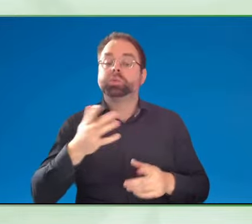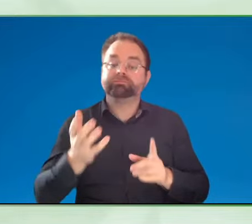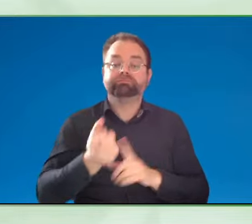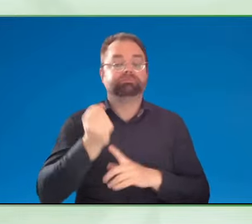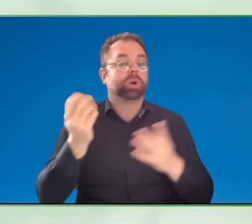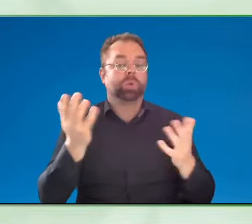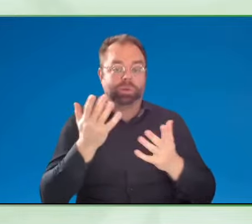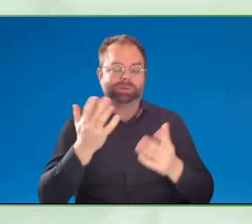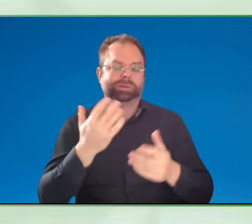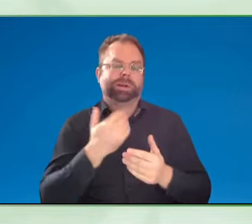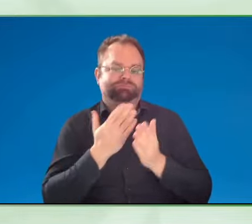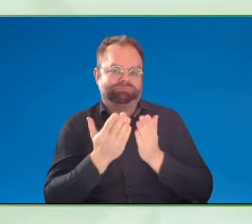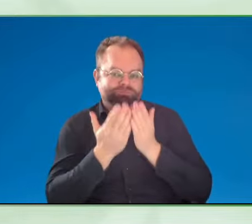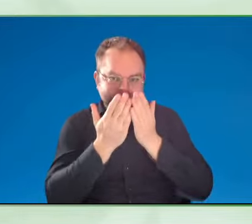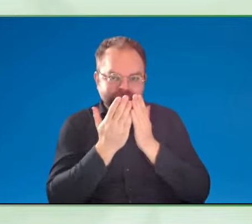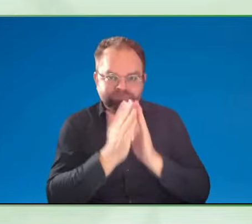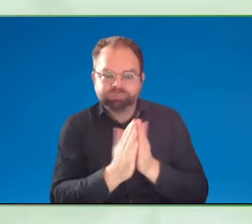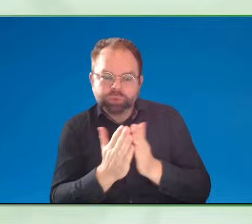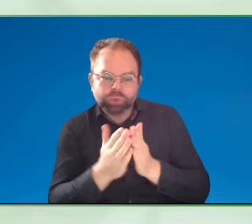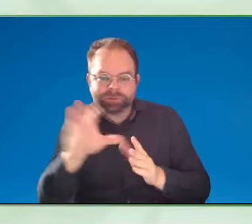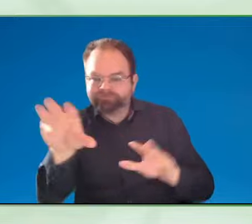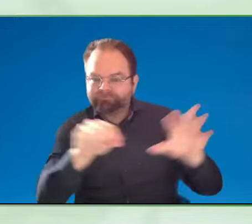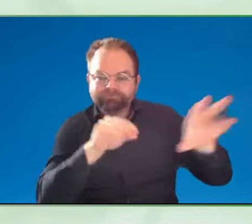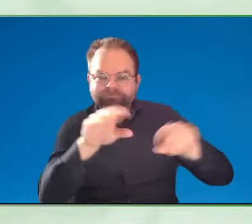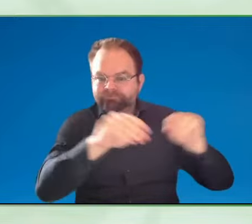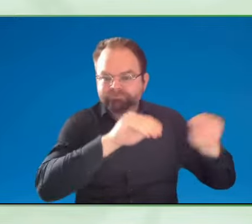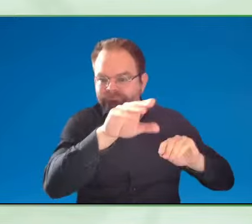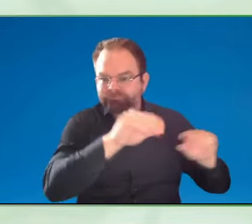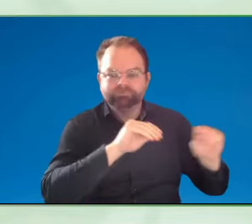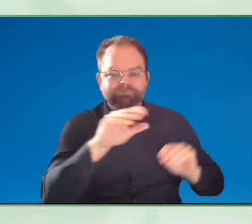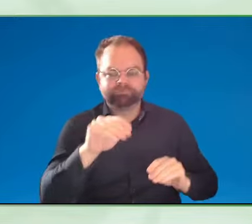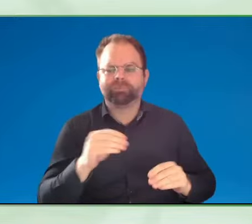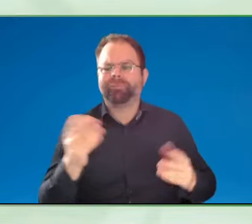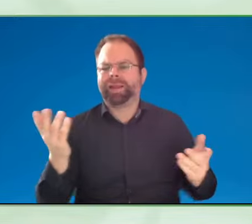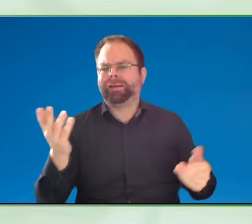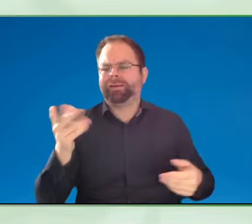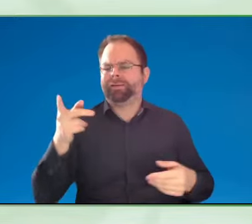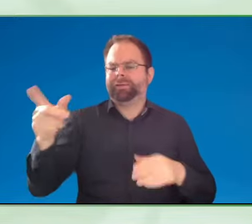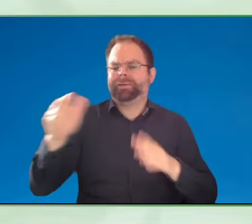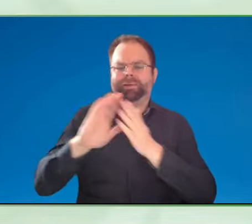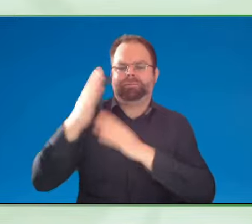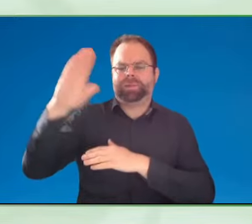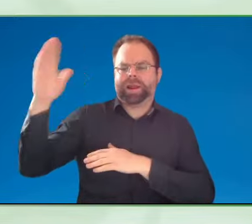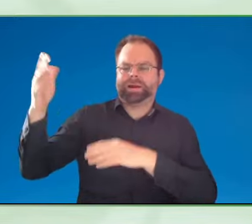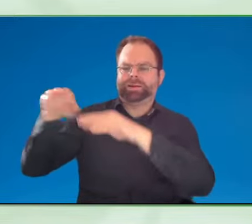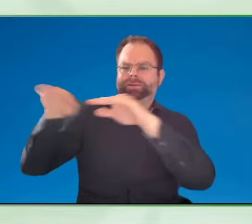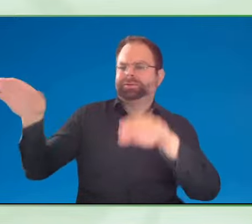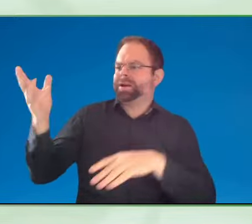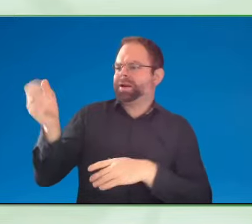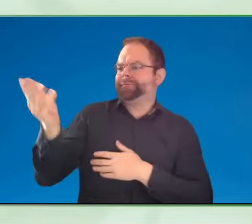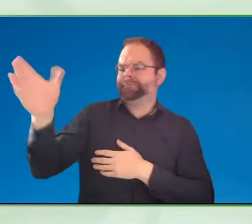And every single one of them knew which organisation, which person I approached so talk to the persons with disabilities.